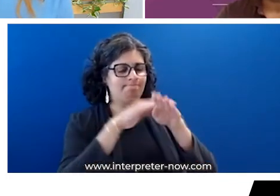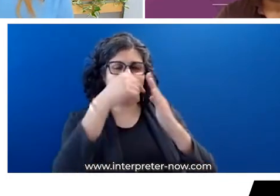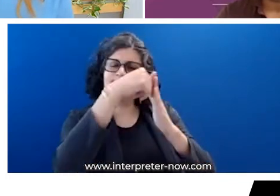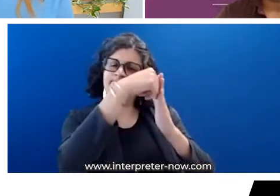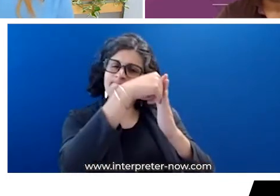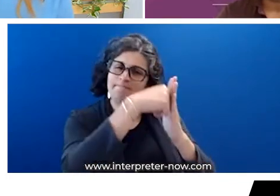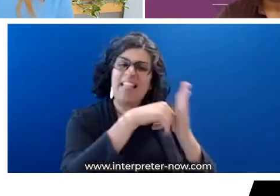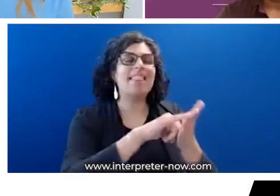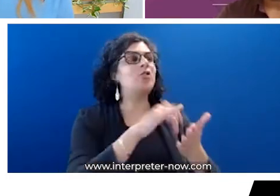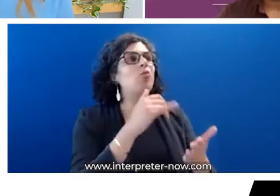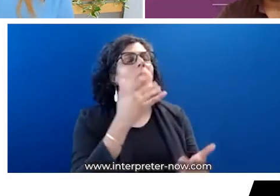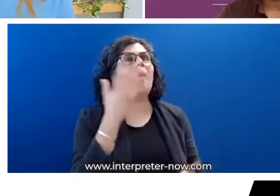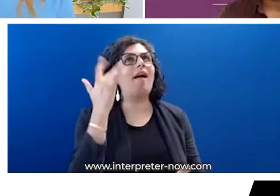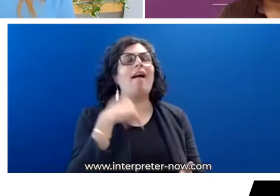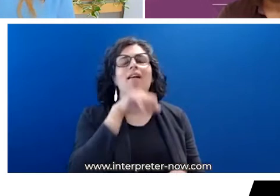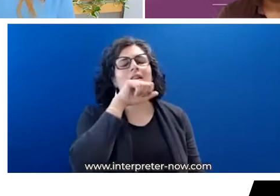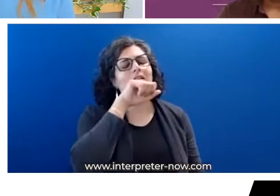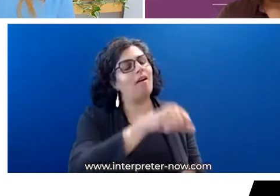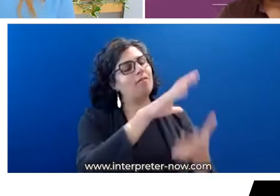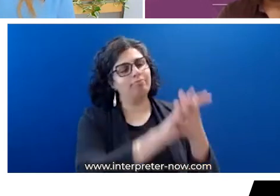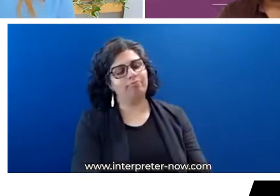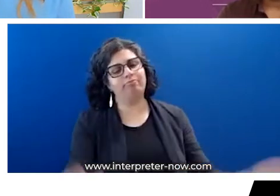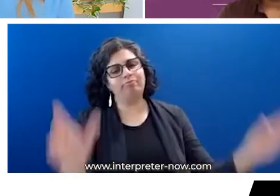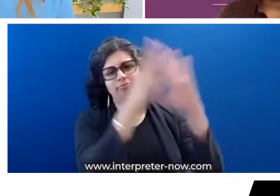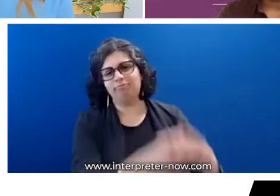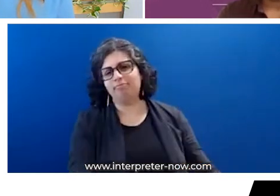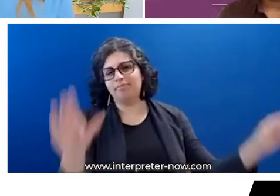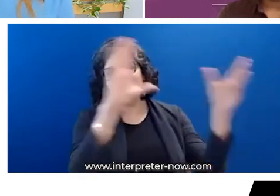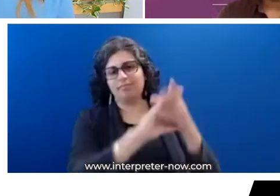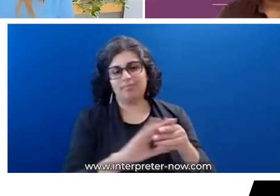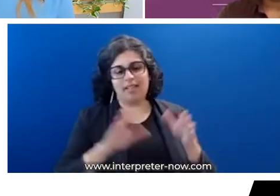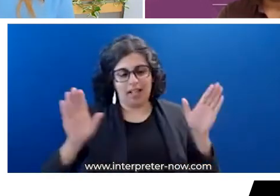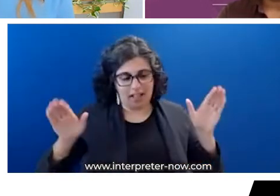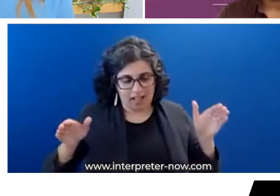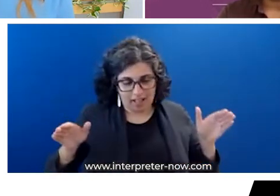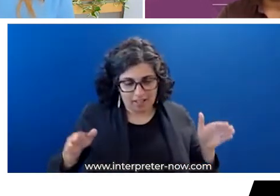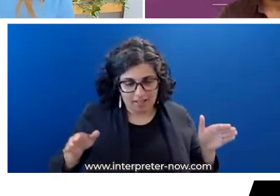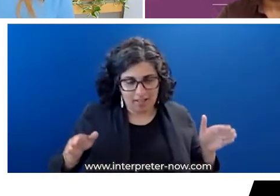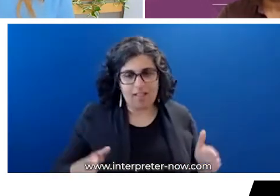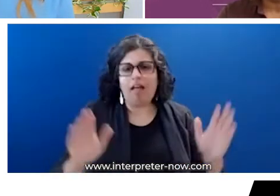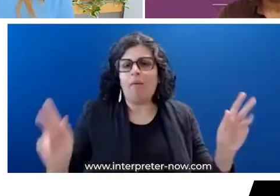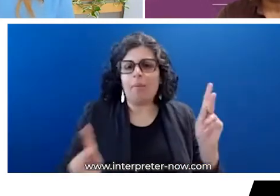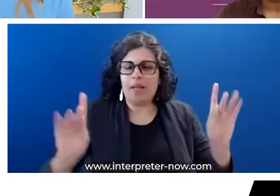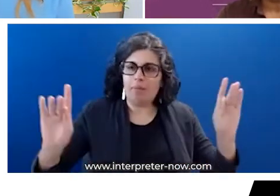That's what I love about creating space for people to feel a sense of safety and sharing